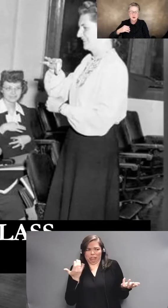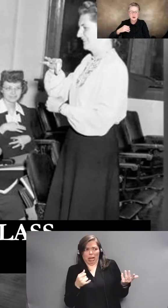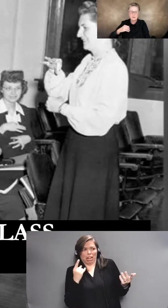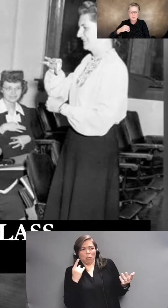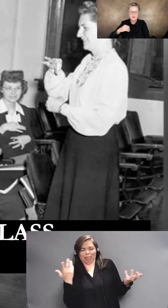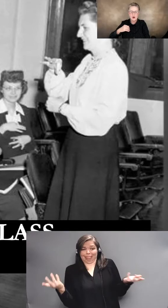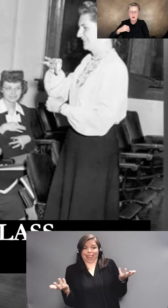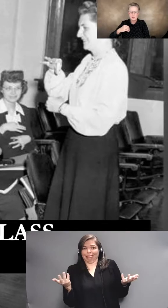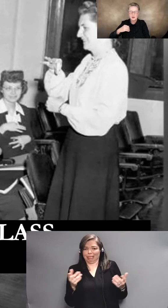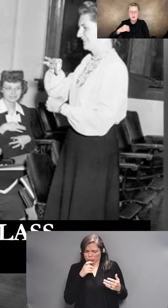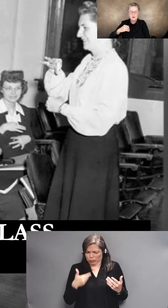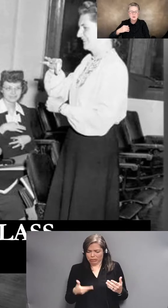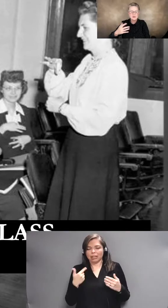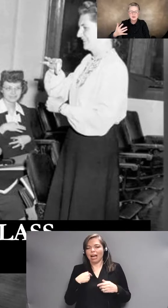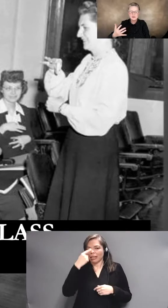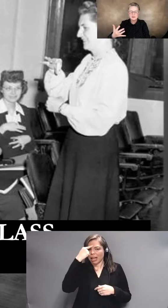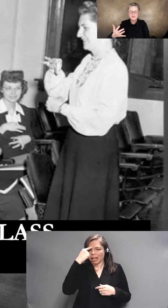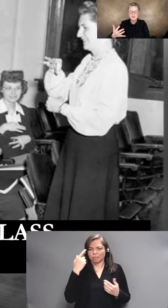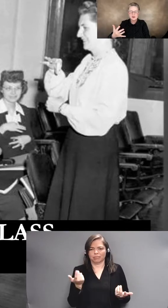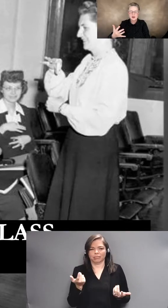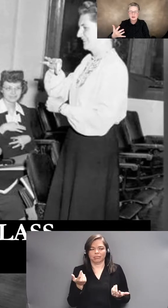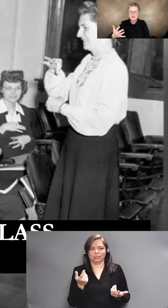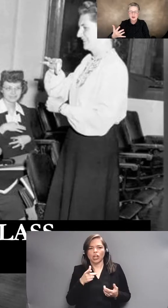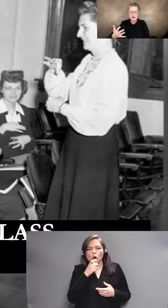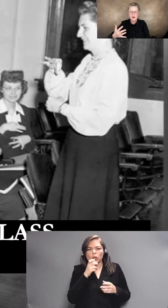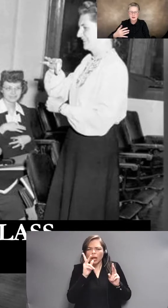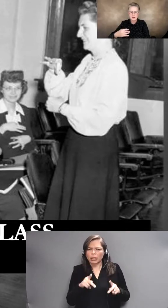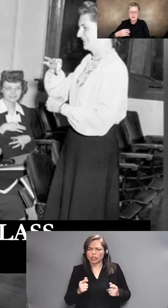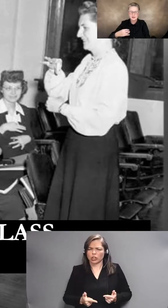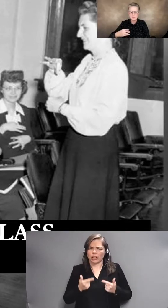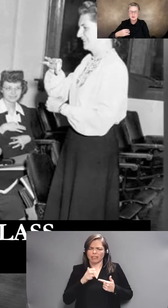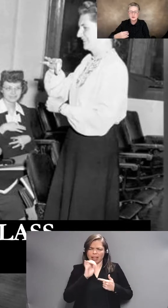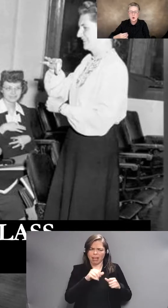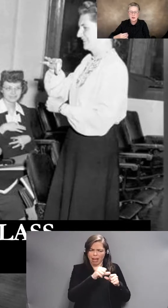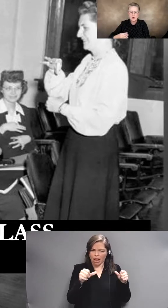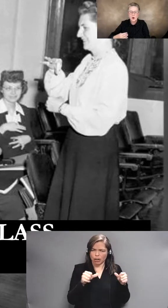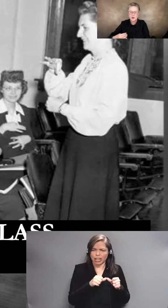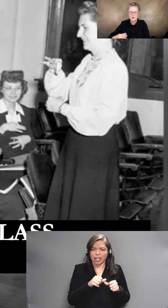um I thought, who's somebody that lives in that area, and I said, do you know Carol Patri?